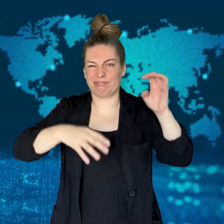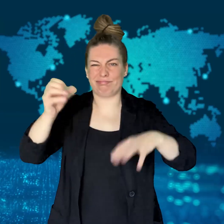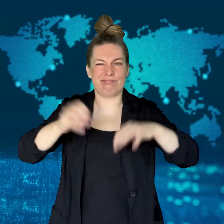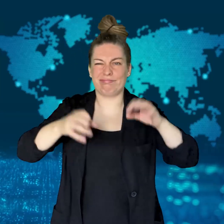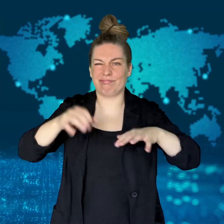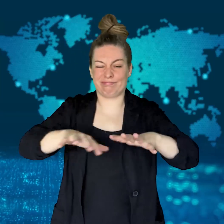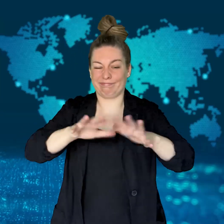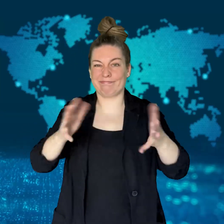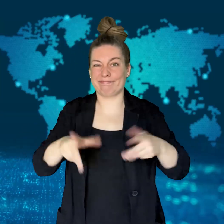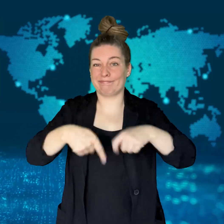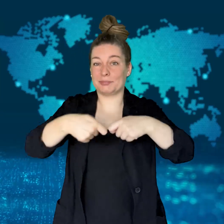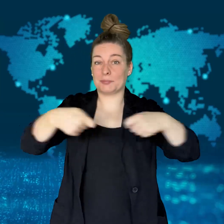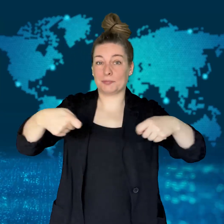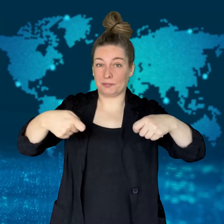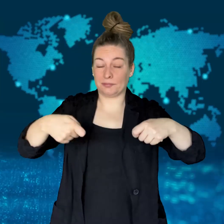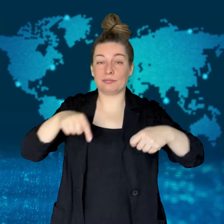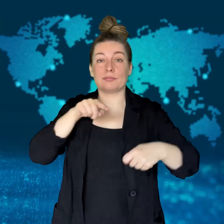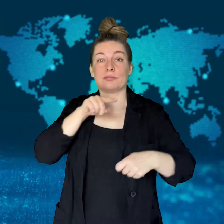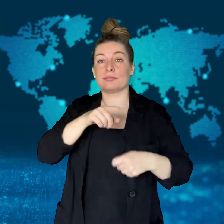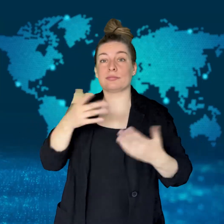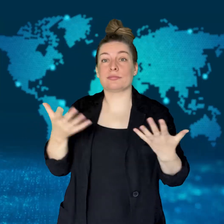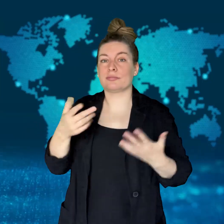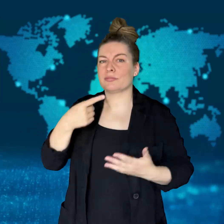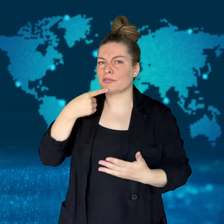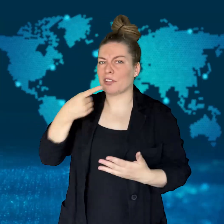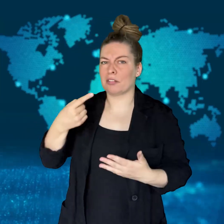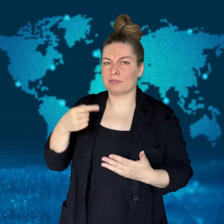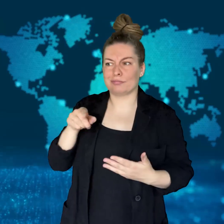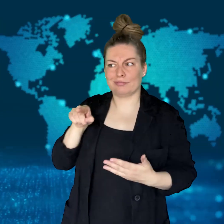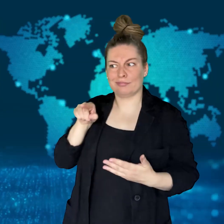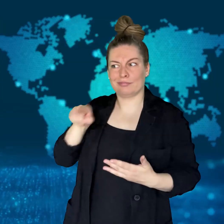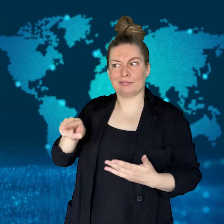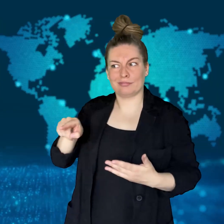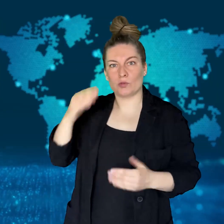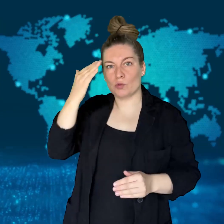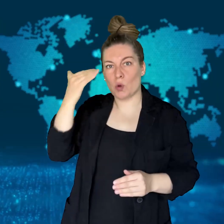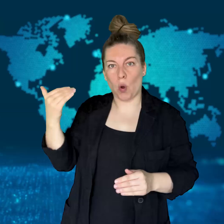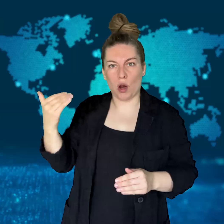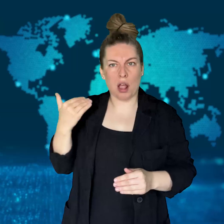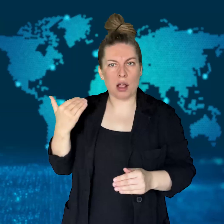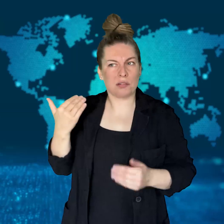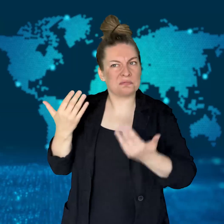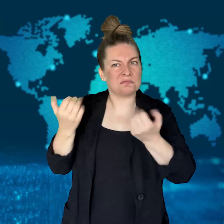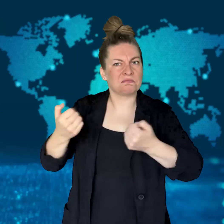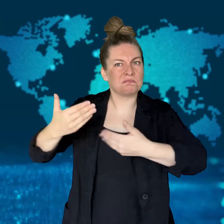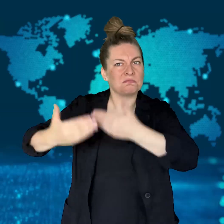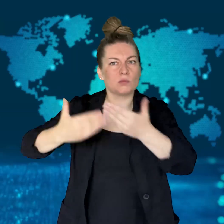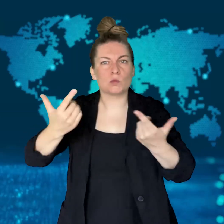and filth" in South Korea.